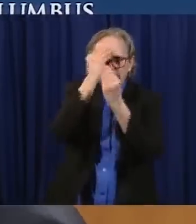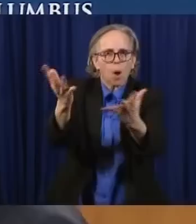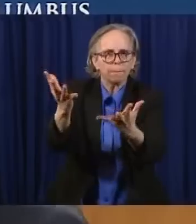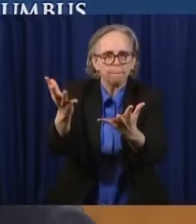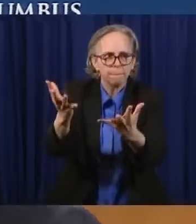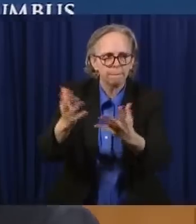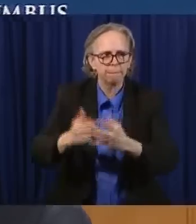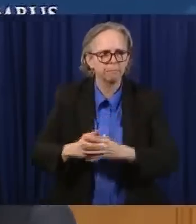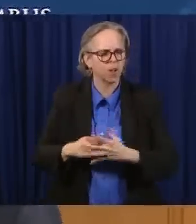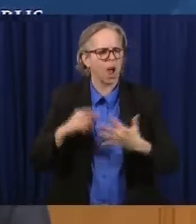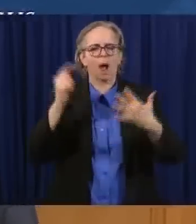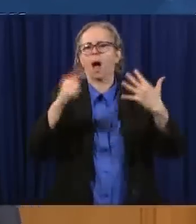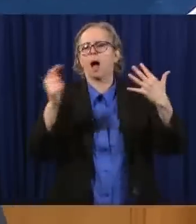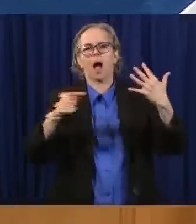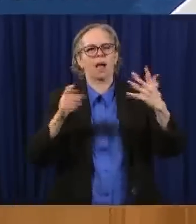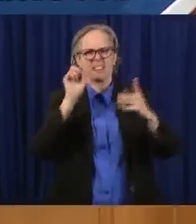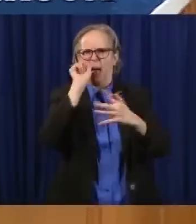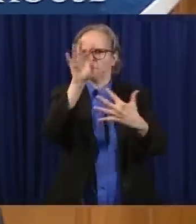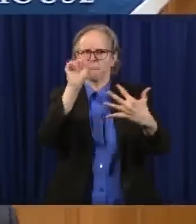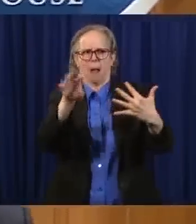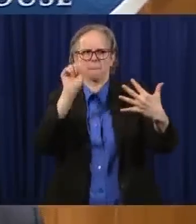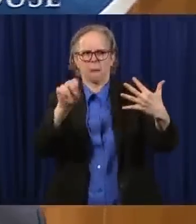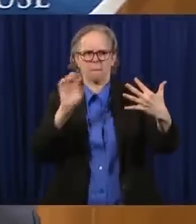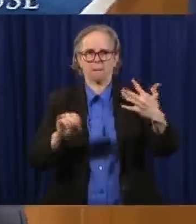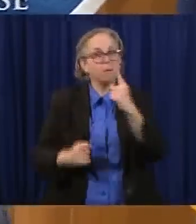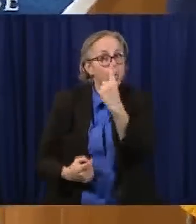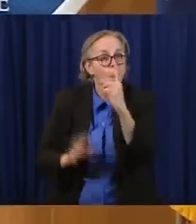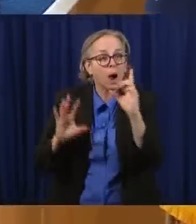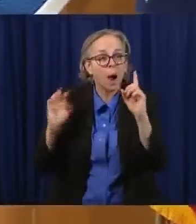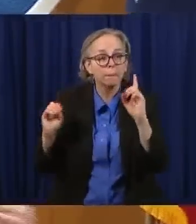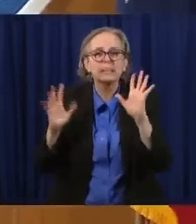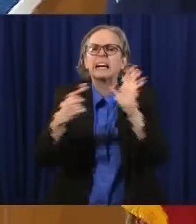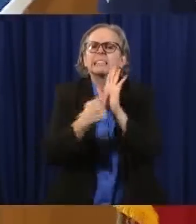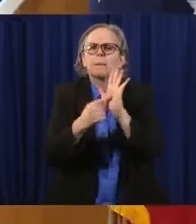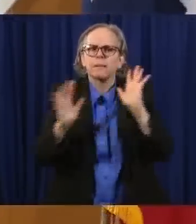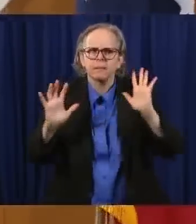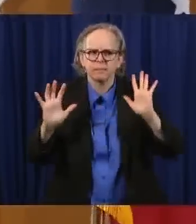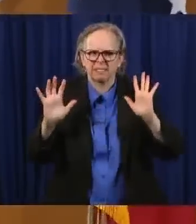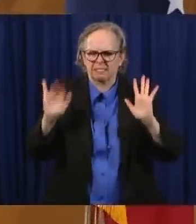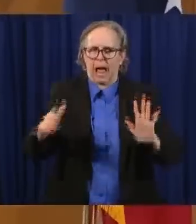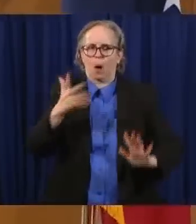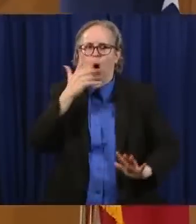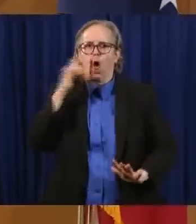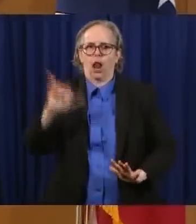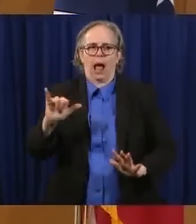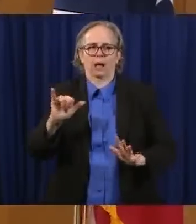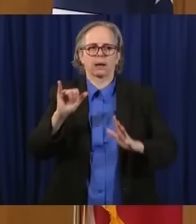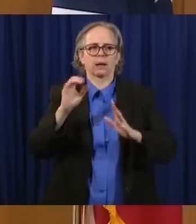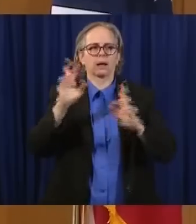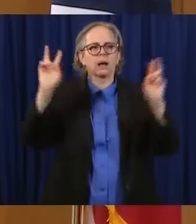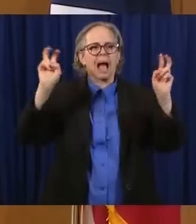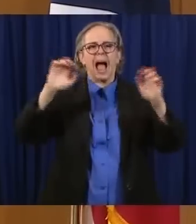SOME OF THAT. MANDATORY MASKS. COMMUNICATE EXPOSURE TO CASES WITH COVID-19.